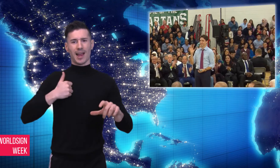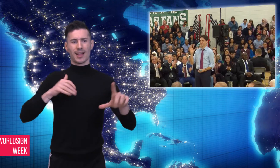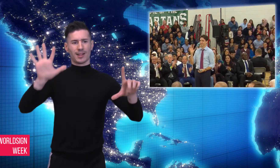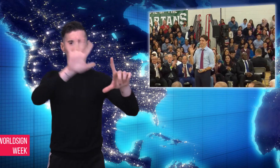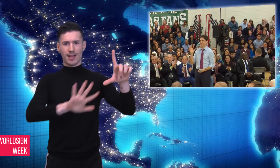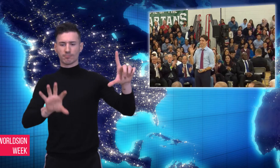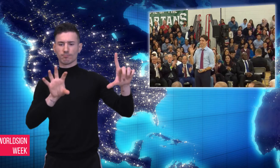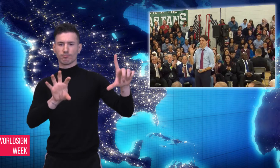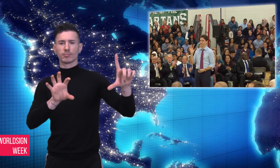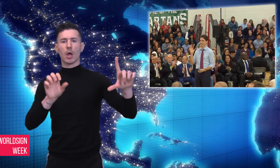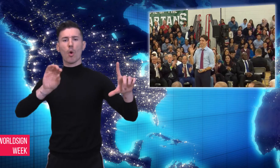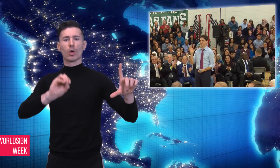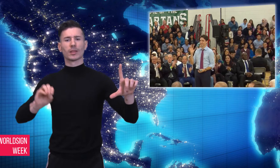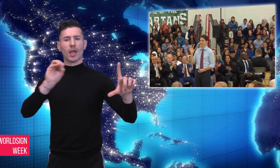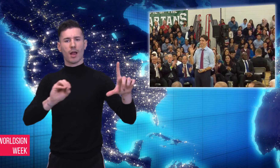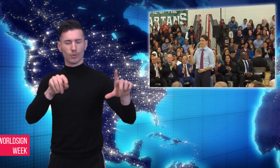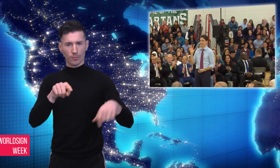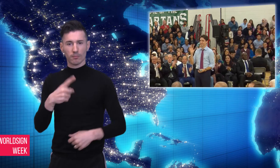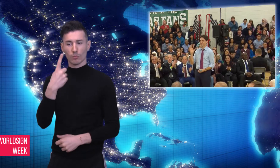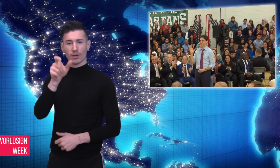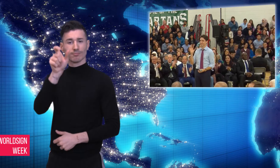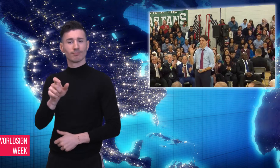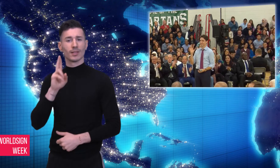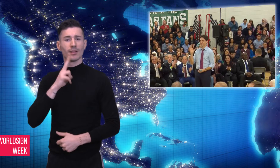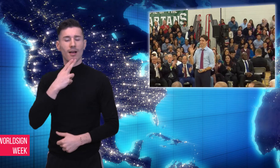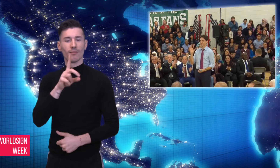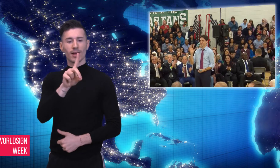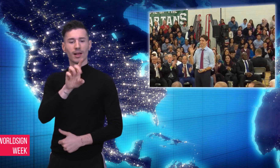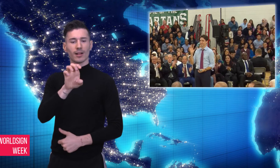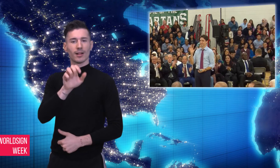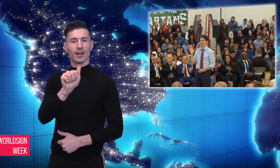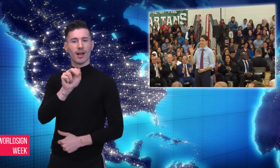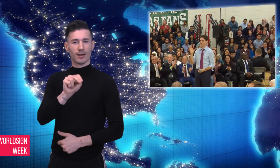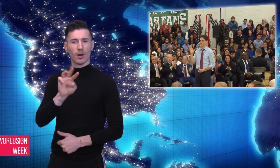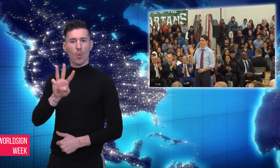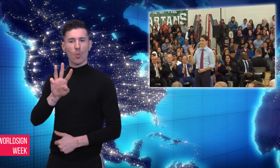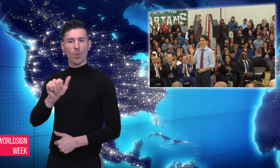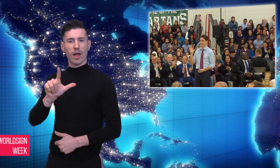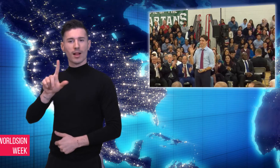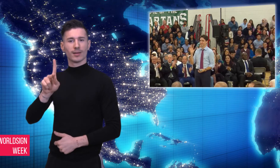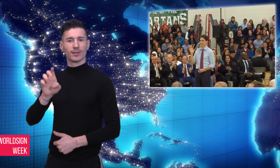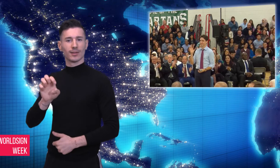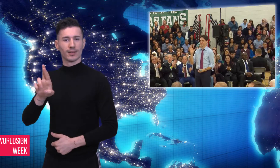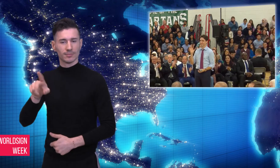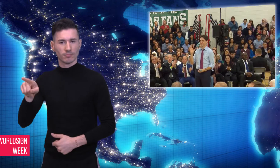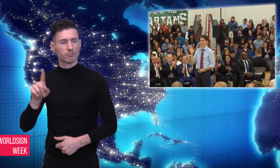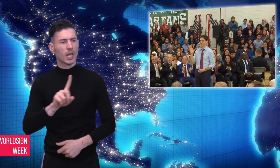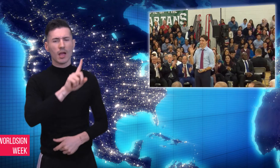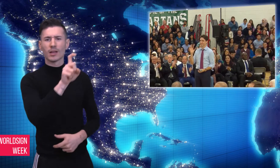question by two Deaf people. In the Canadian province of